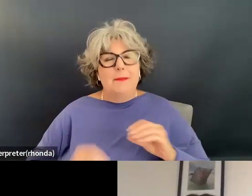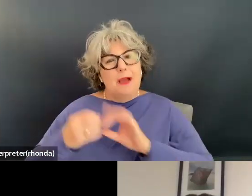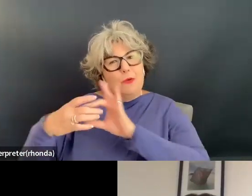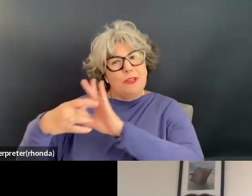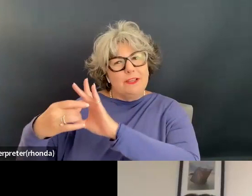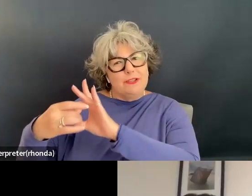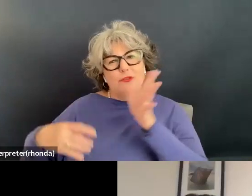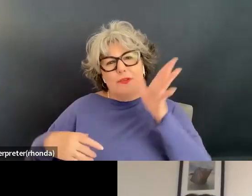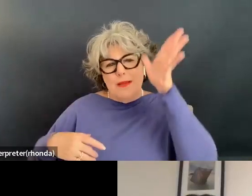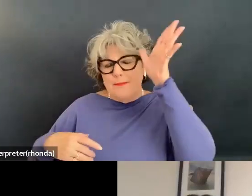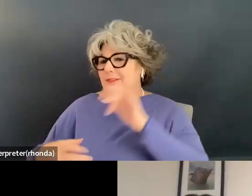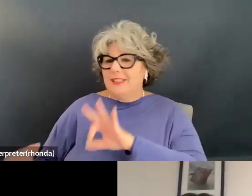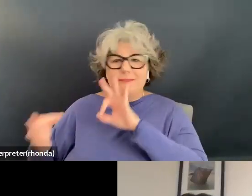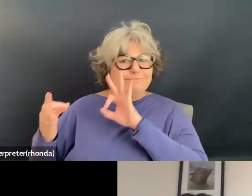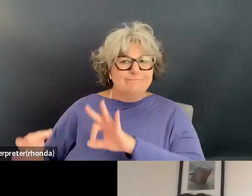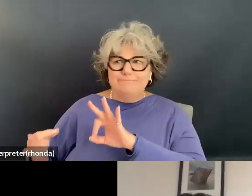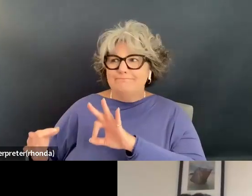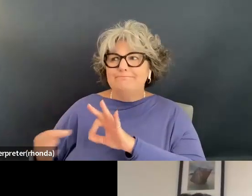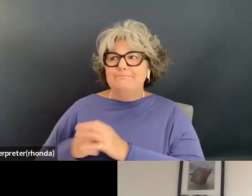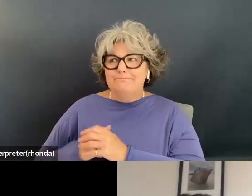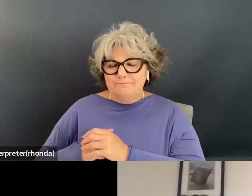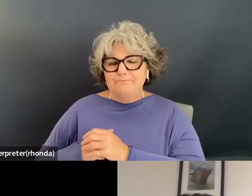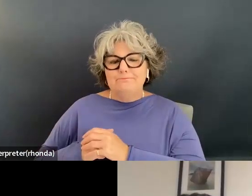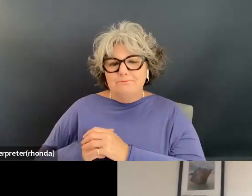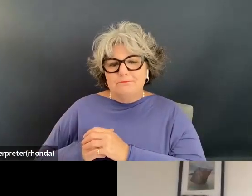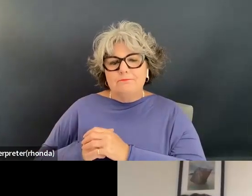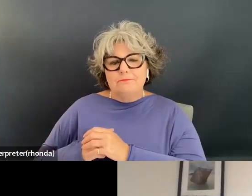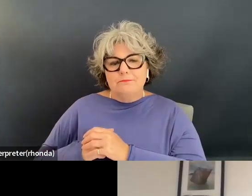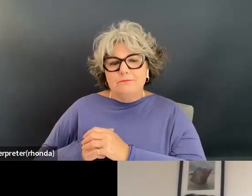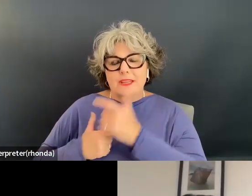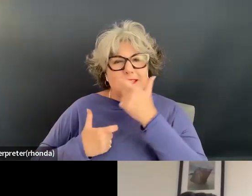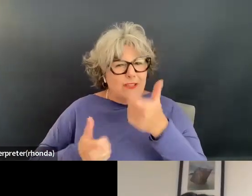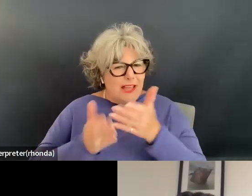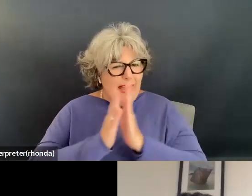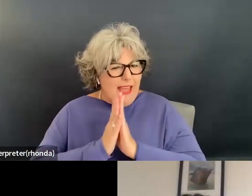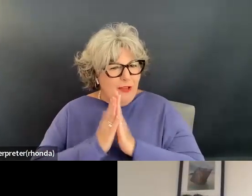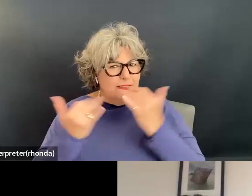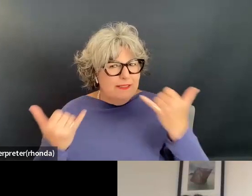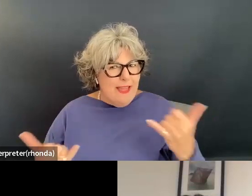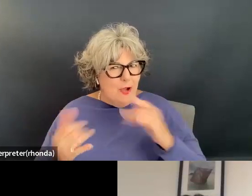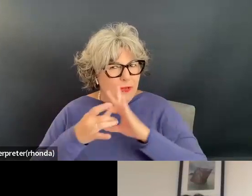with them not ideal. - Sure. And it's very interesting that you ask how that relationship is now.